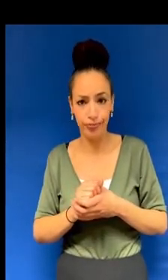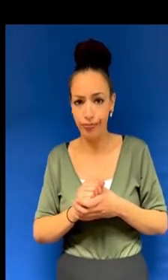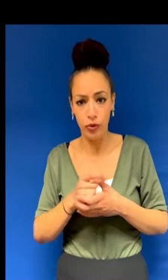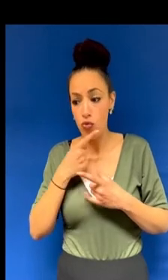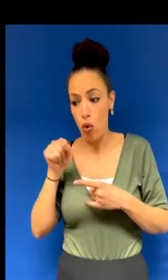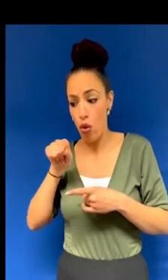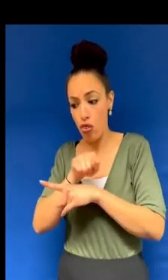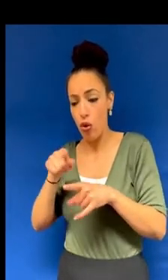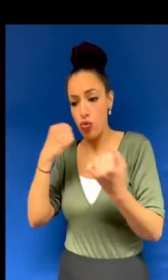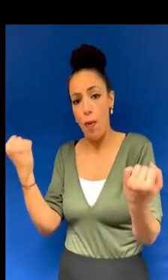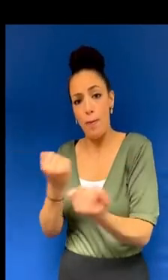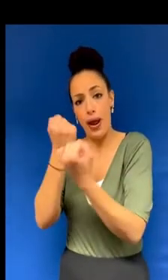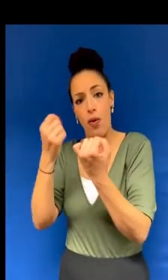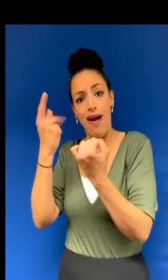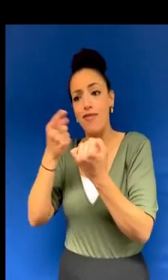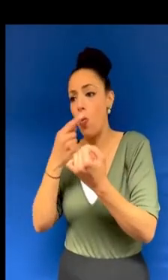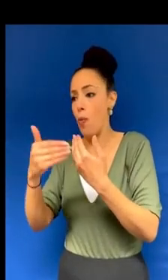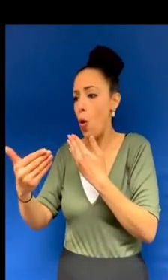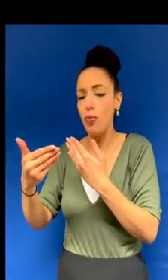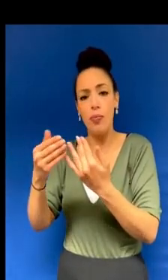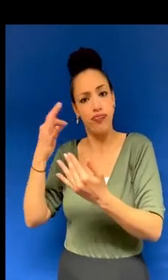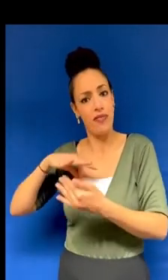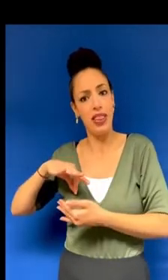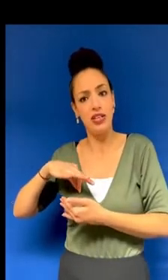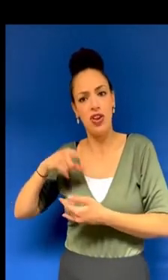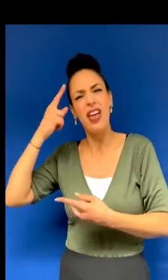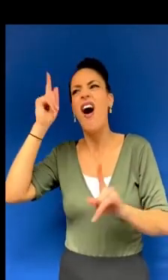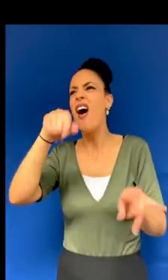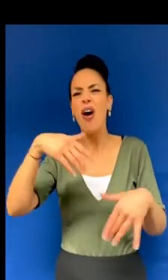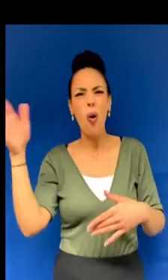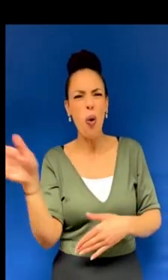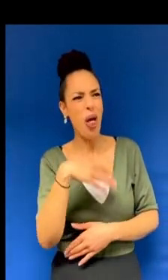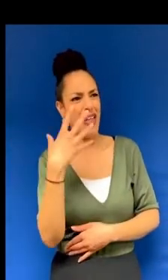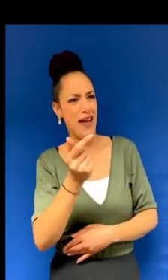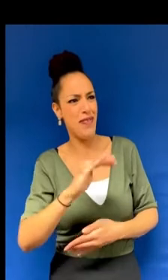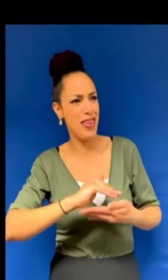every child's got access to a computer. Not every child has got WiFi in their home. And I do think